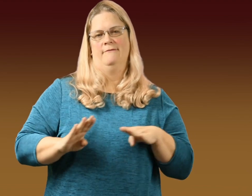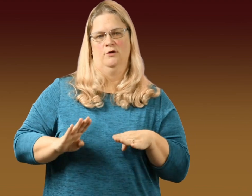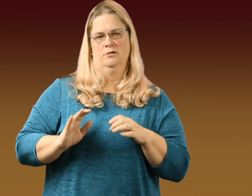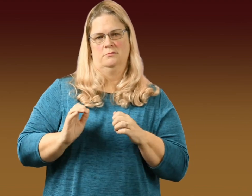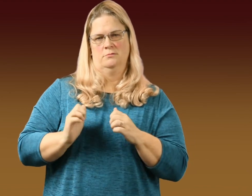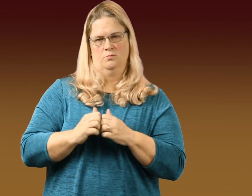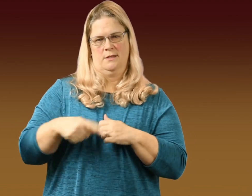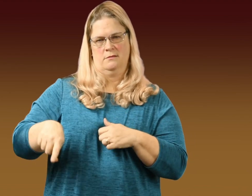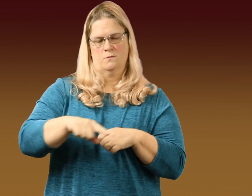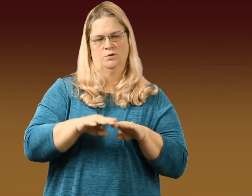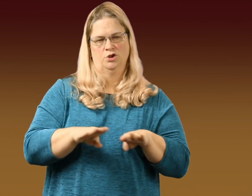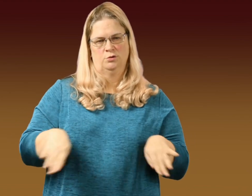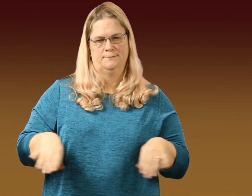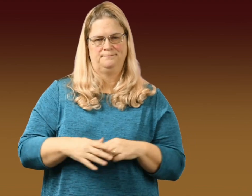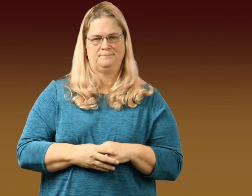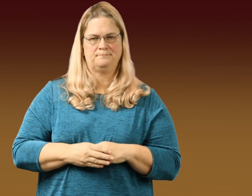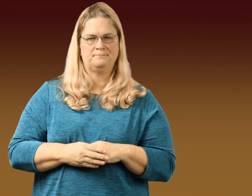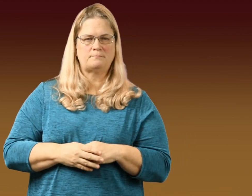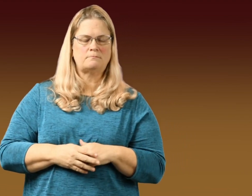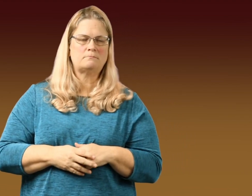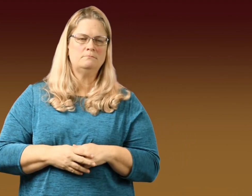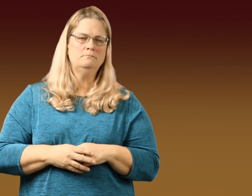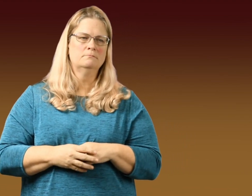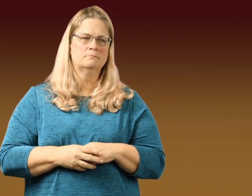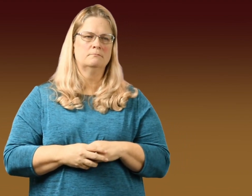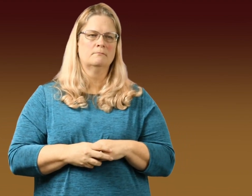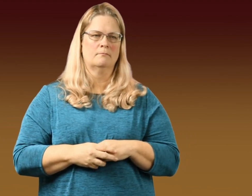to be able to choose your behaviors when working with those children.